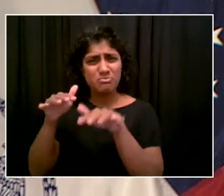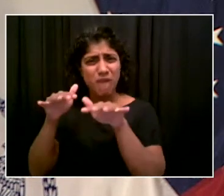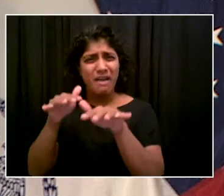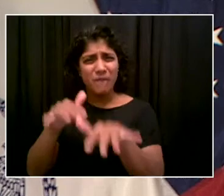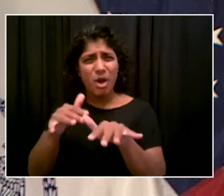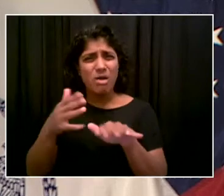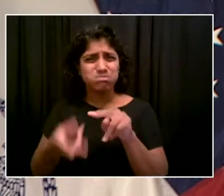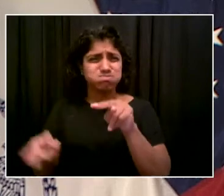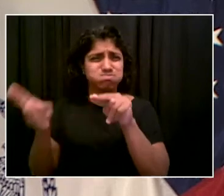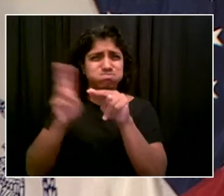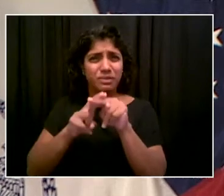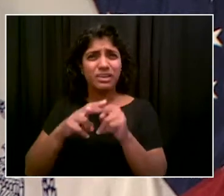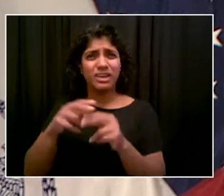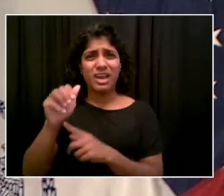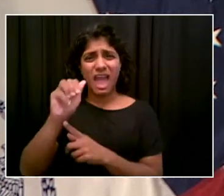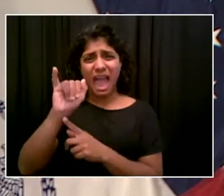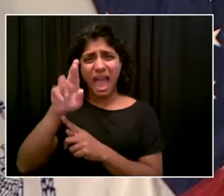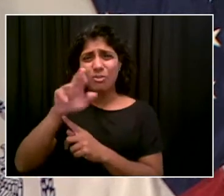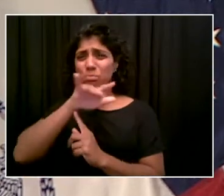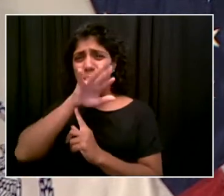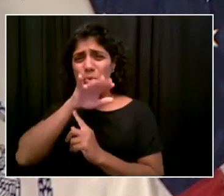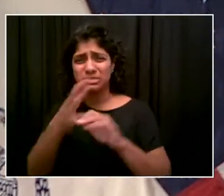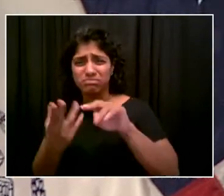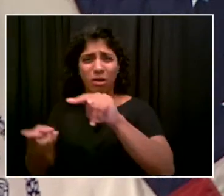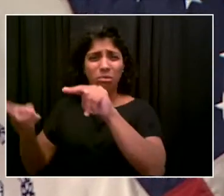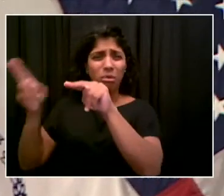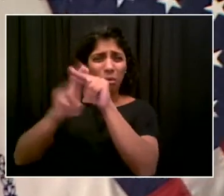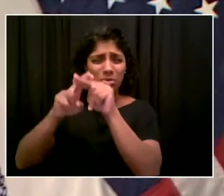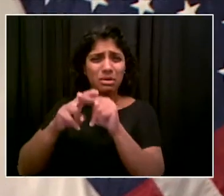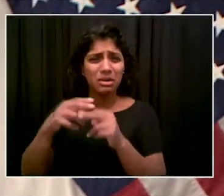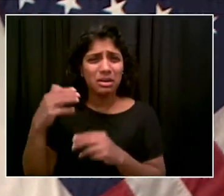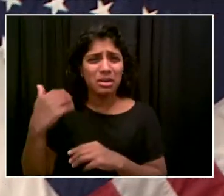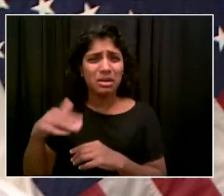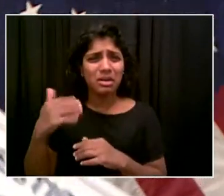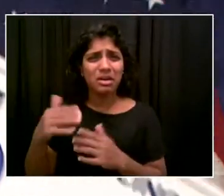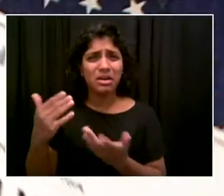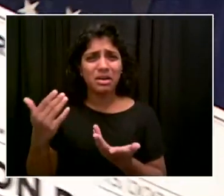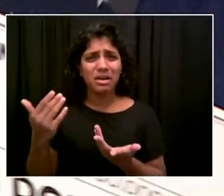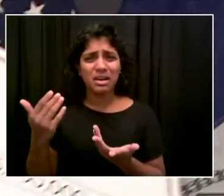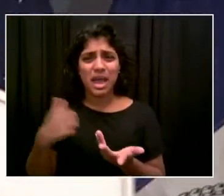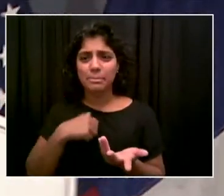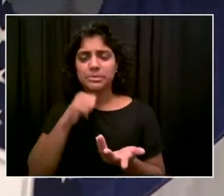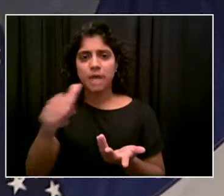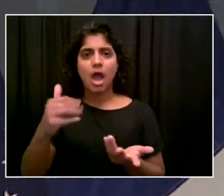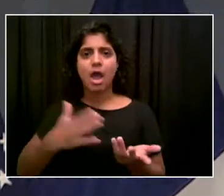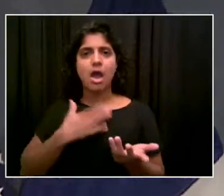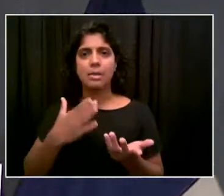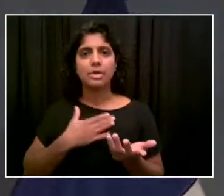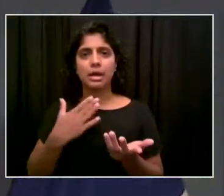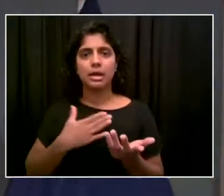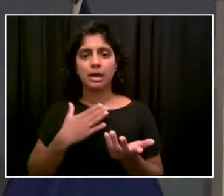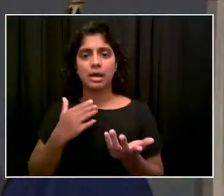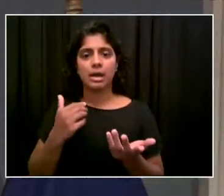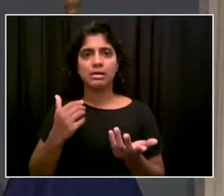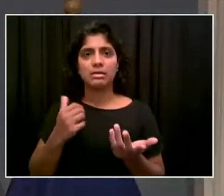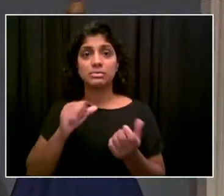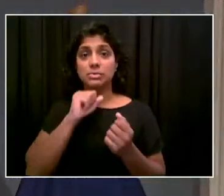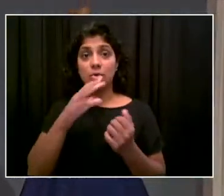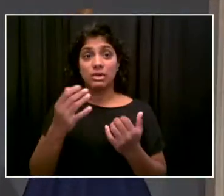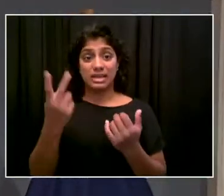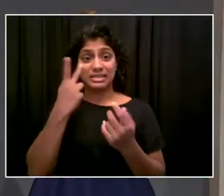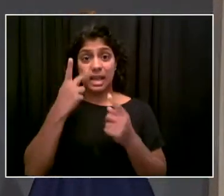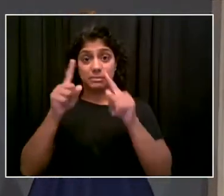THEY ARE INSANE,